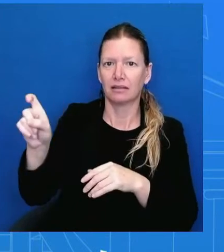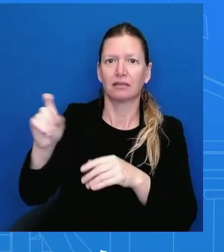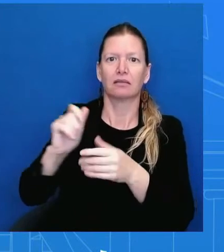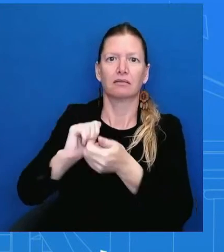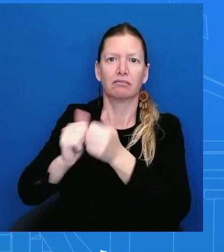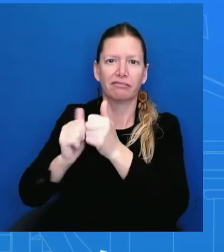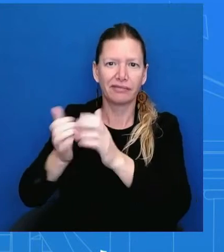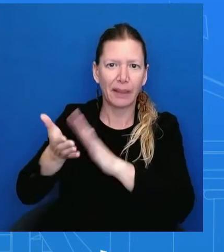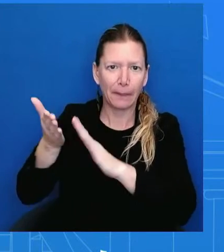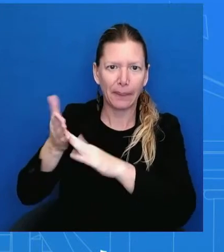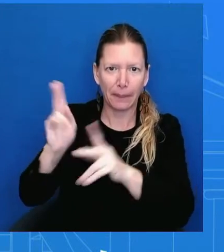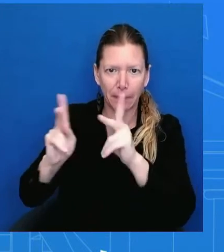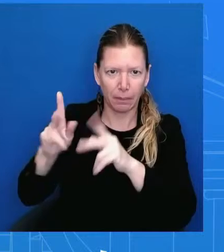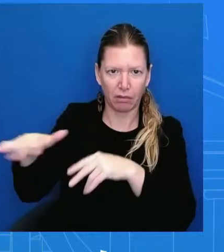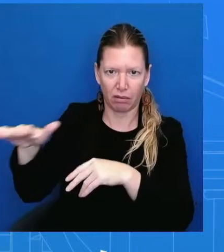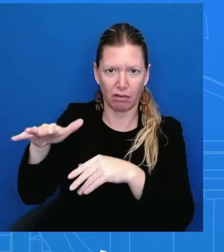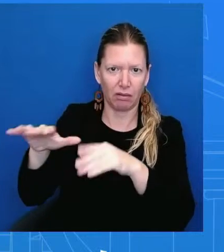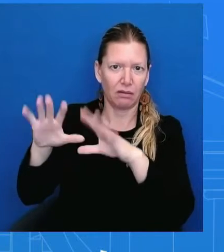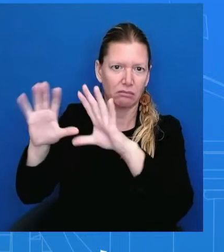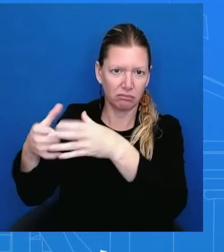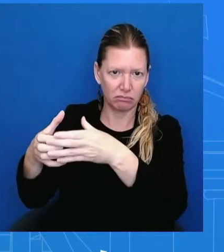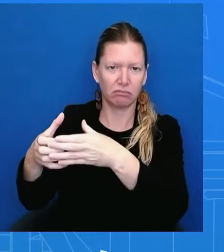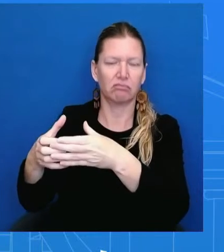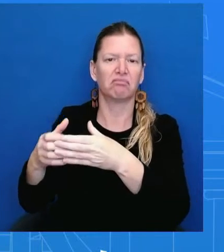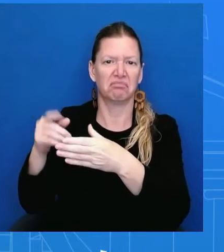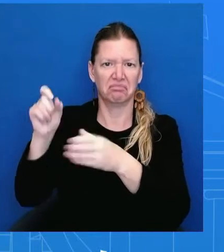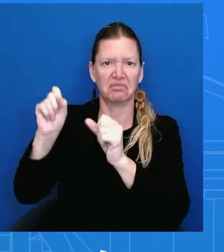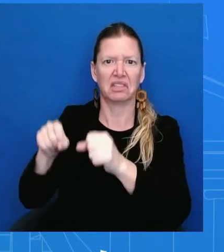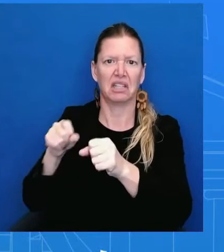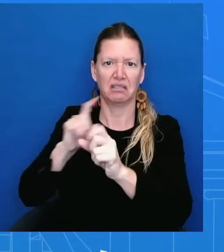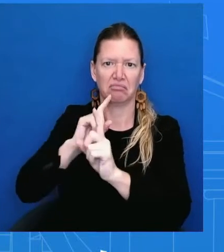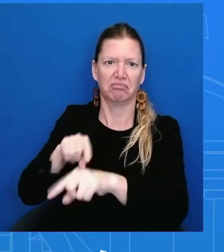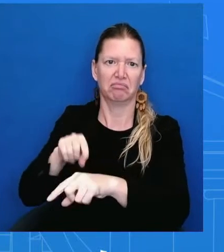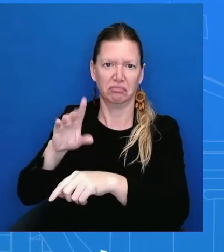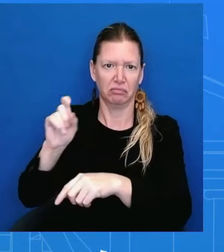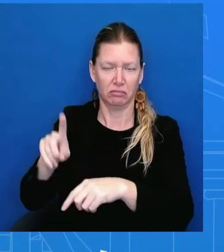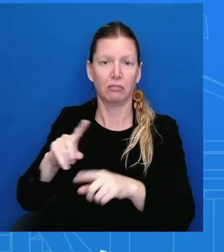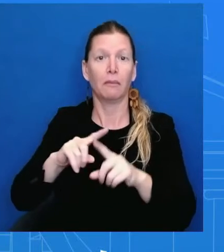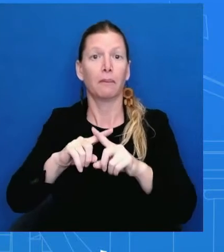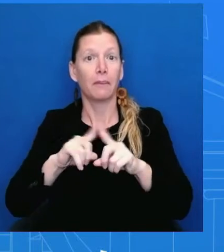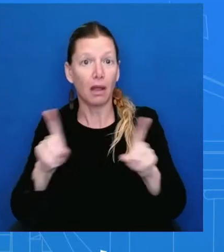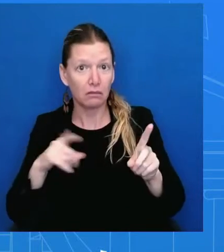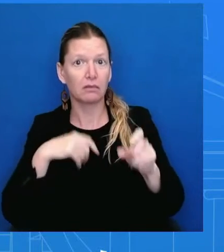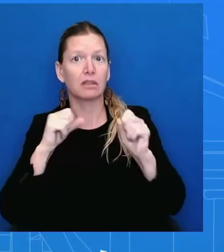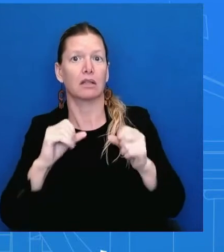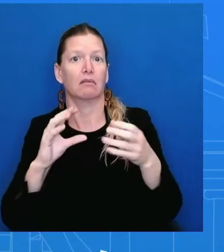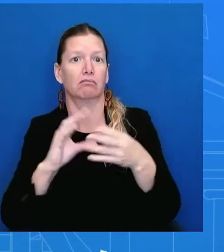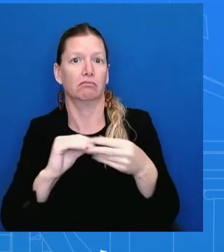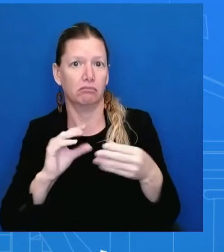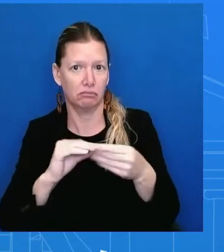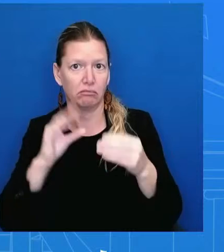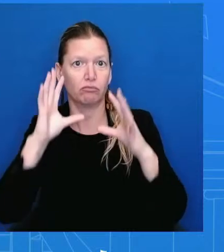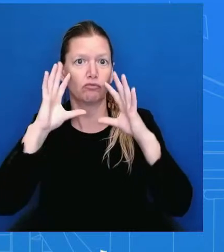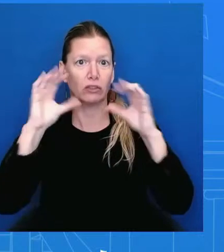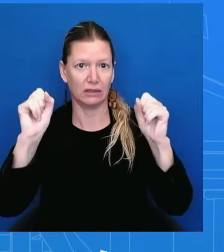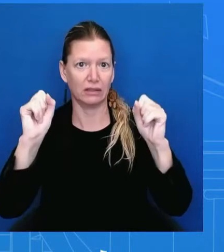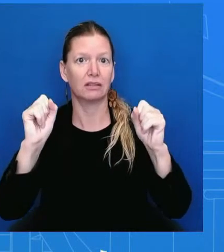at the top a robust plan that the president has to be out there, whether it is in Vegas, whether it's in Texas.